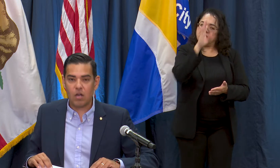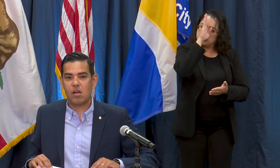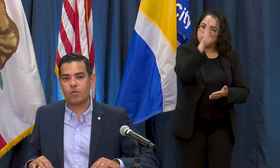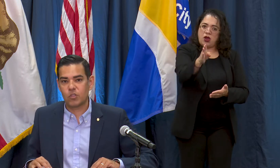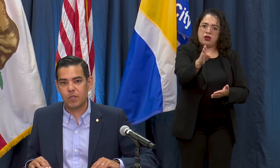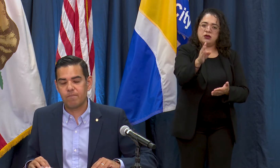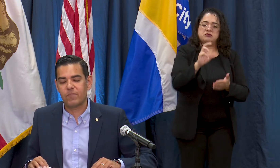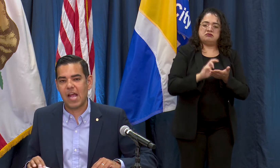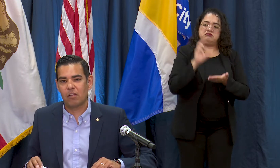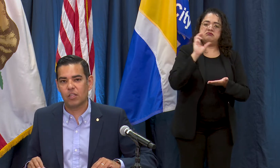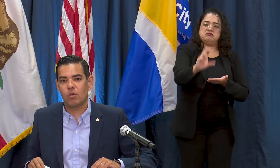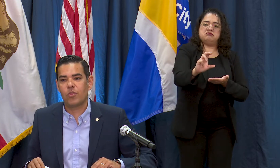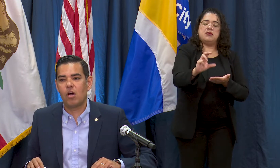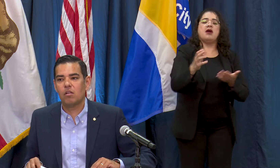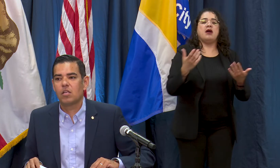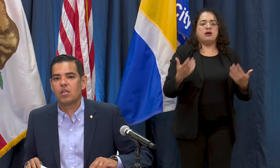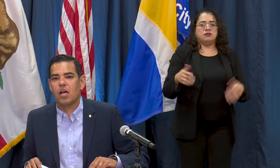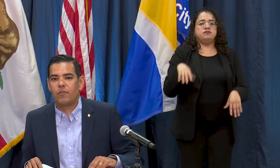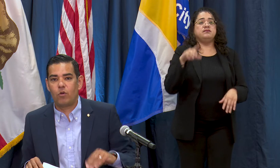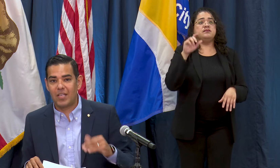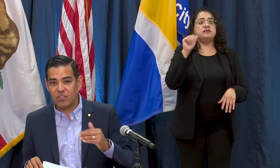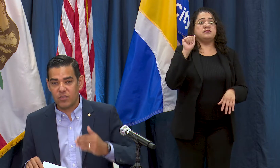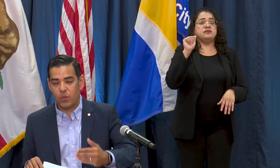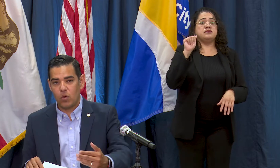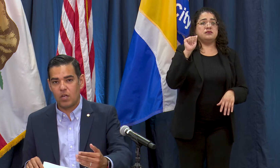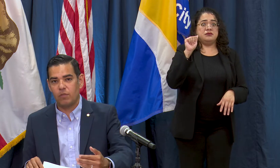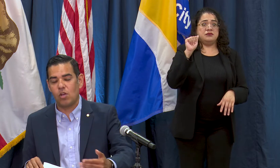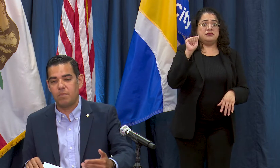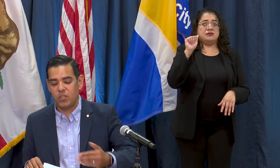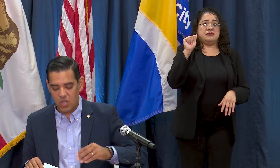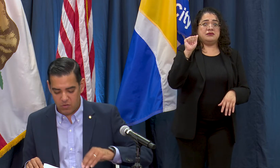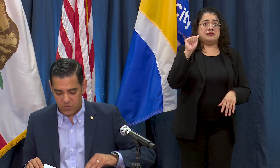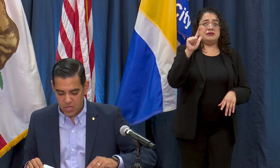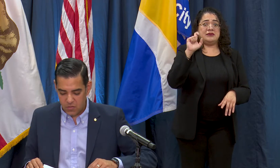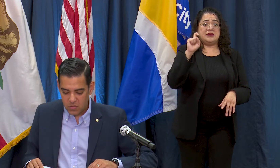Congressman Alan Lowenthal for his support of Long Beach and our cities. I